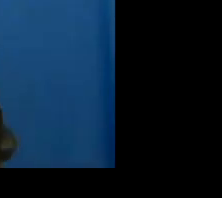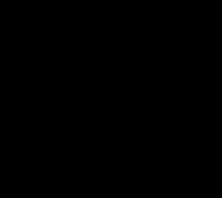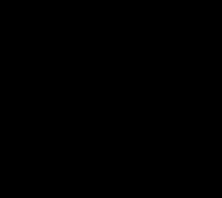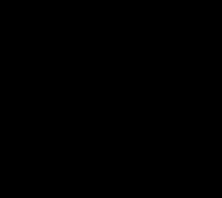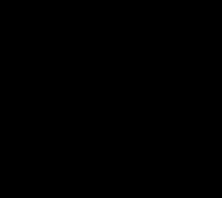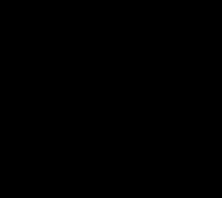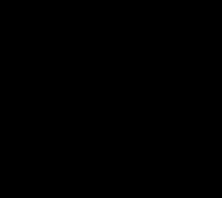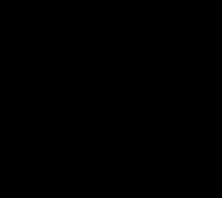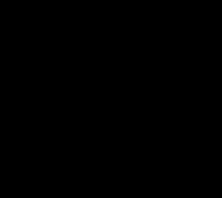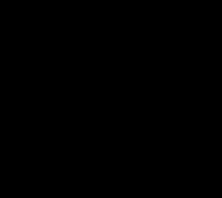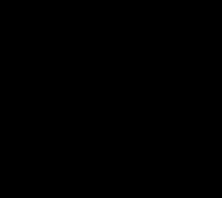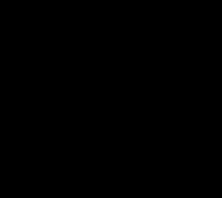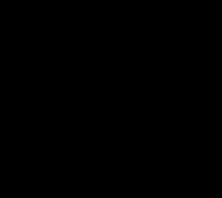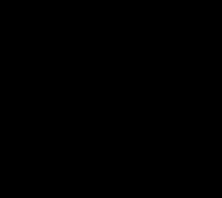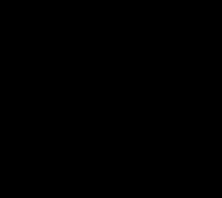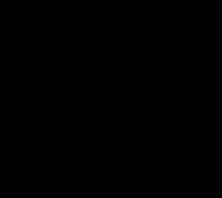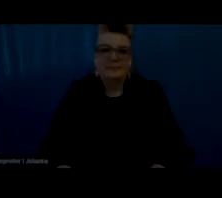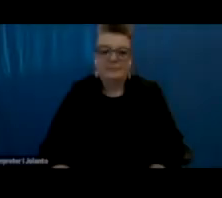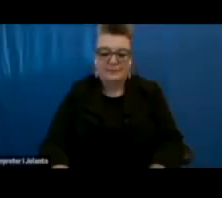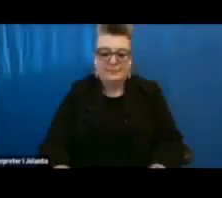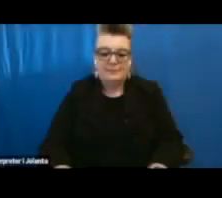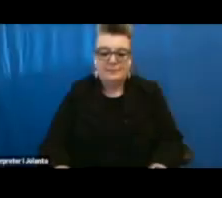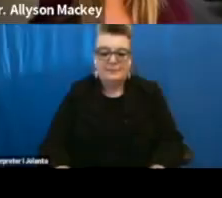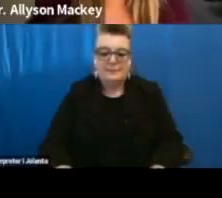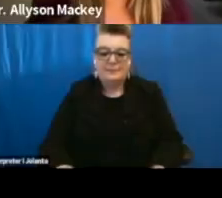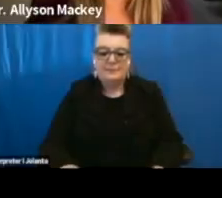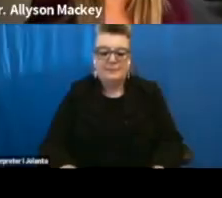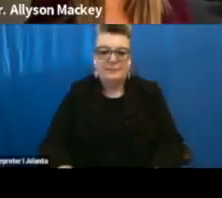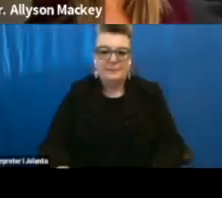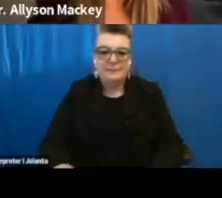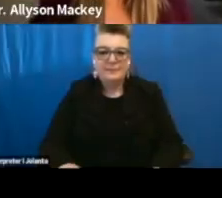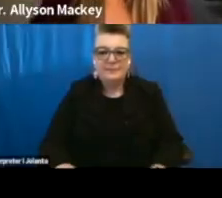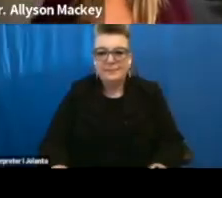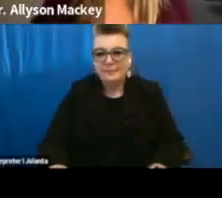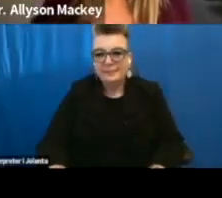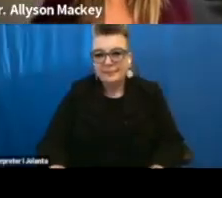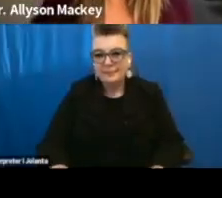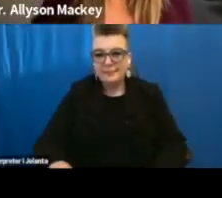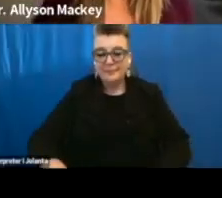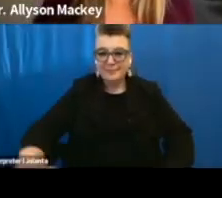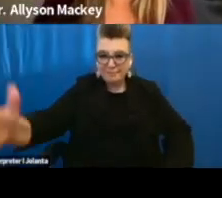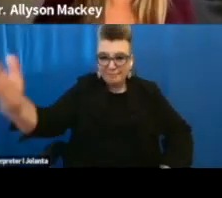dr Mackey the floor is yours good afternoon everyone and thank you so much for having